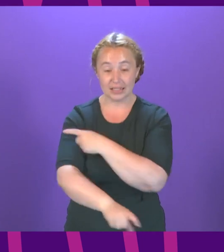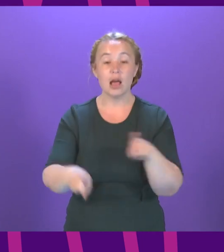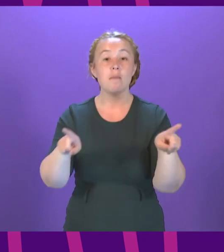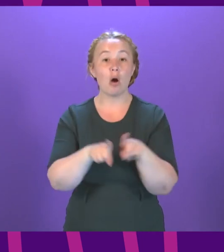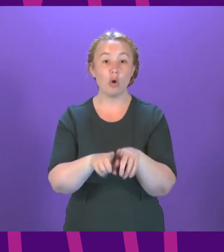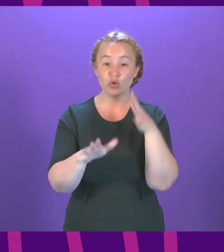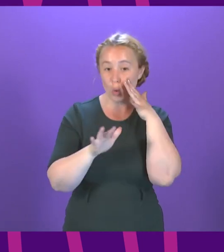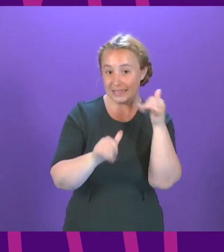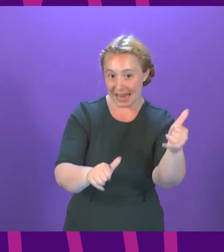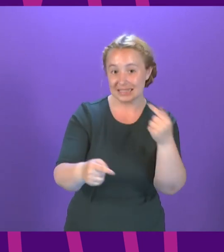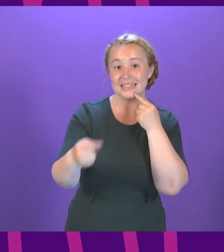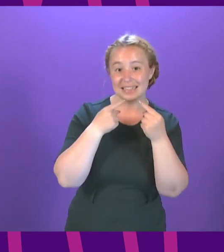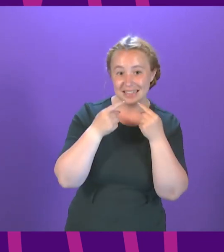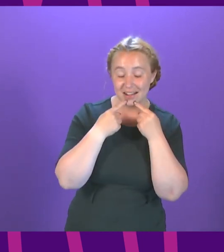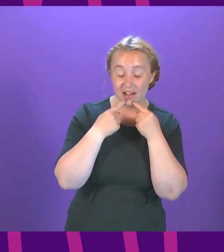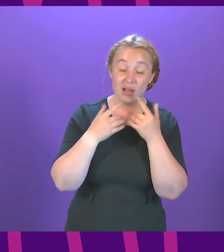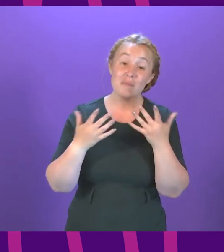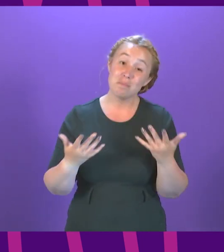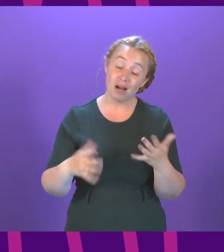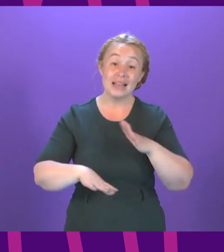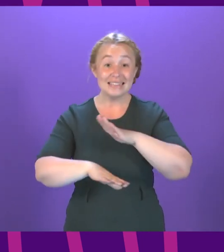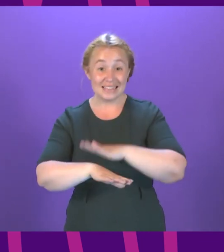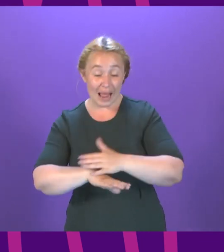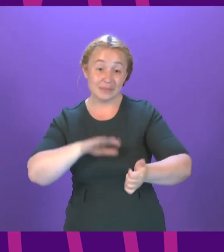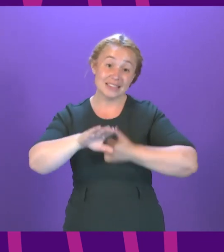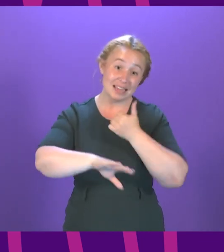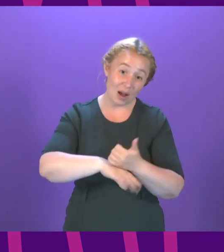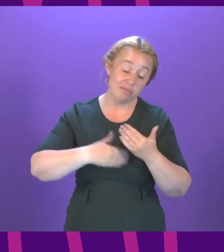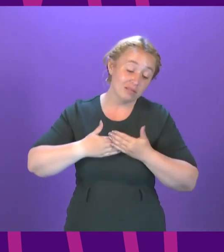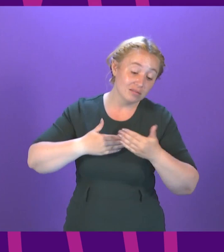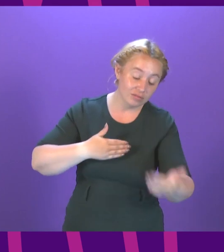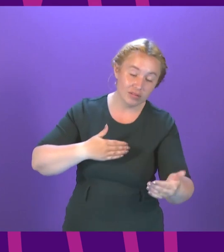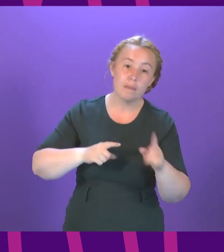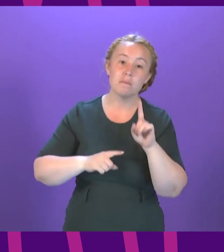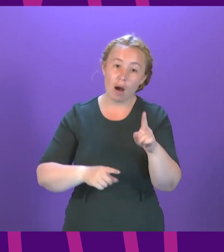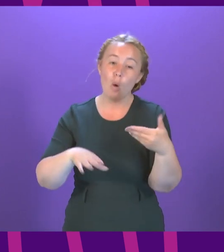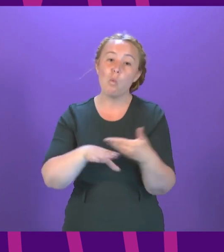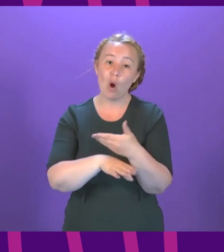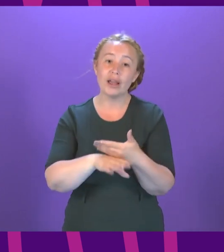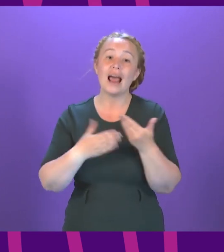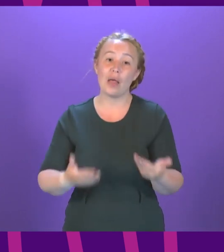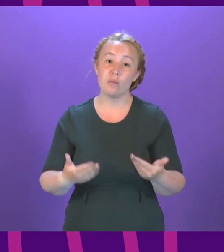data. It will take time to implement that system, but the work is under way.